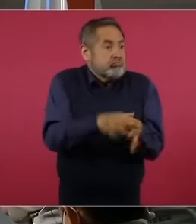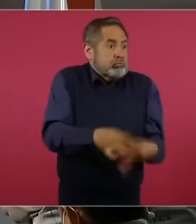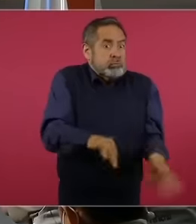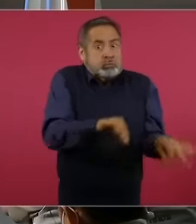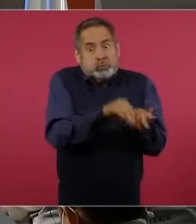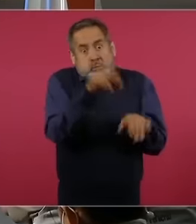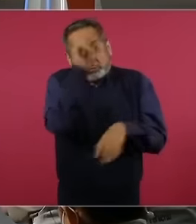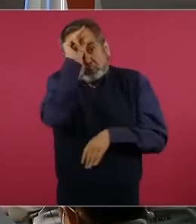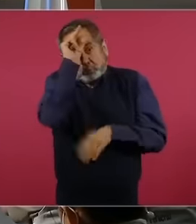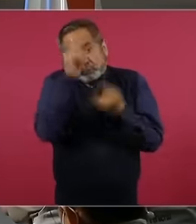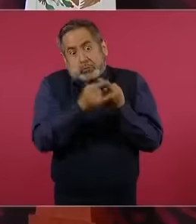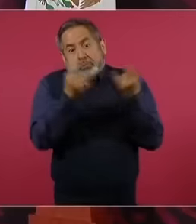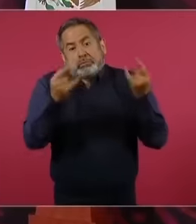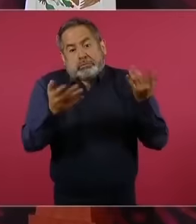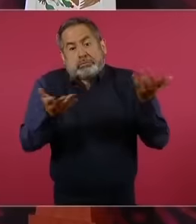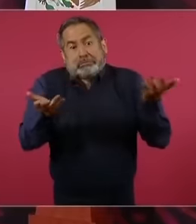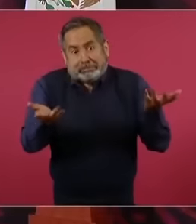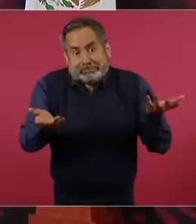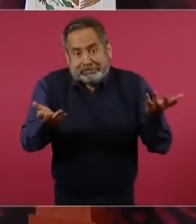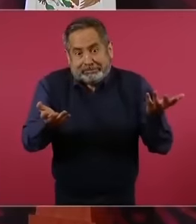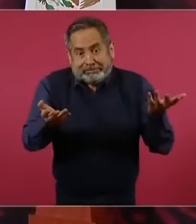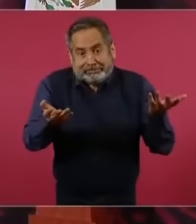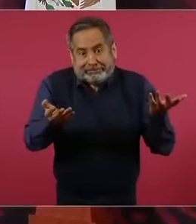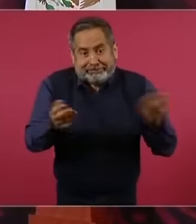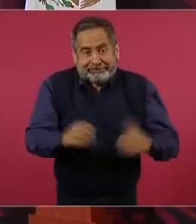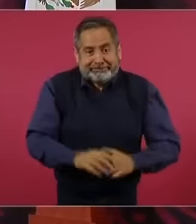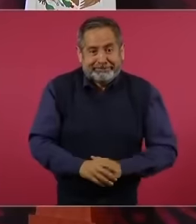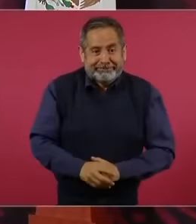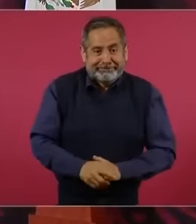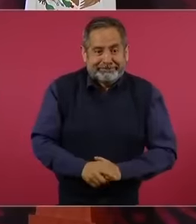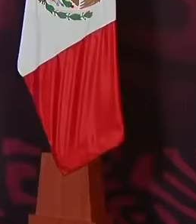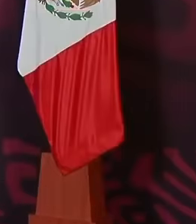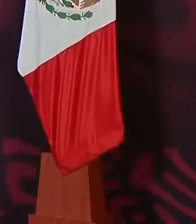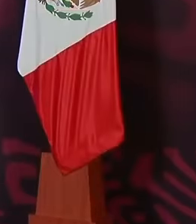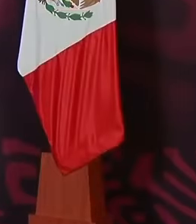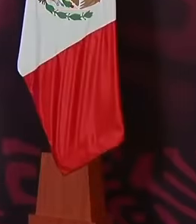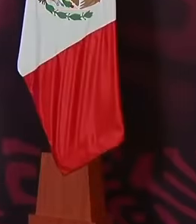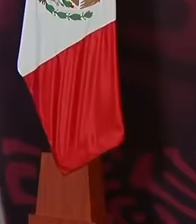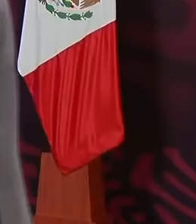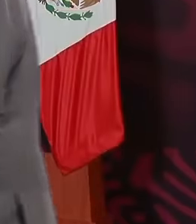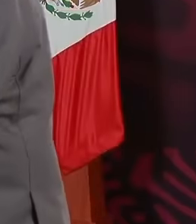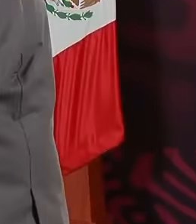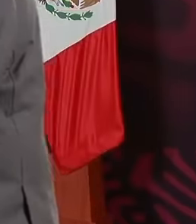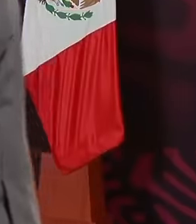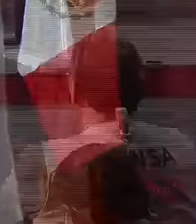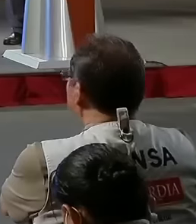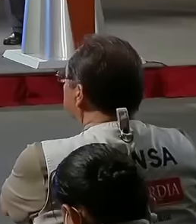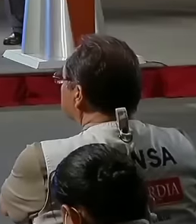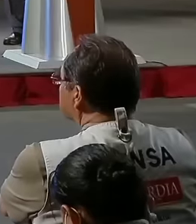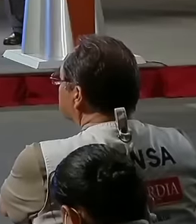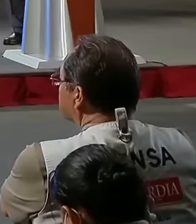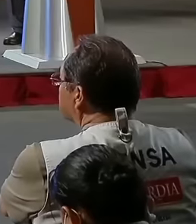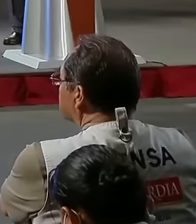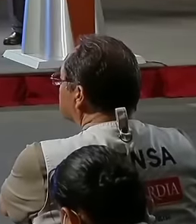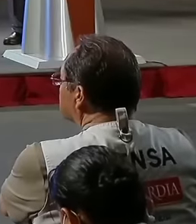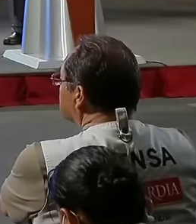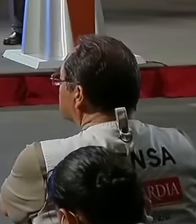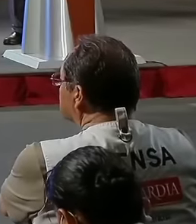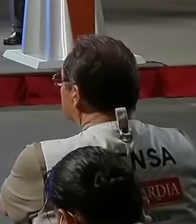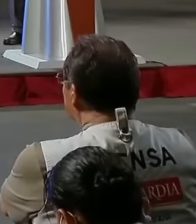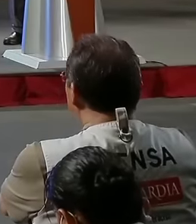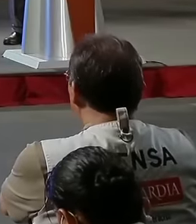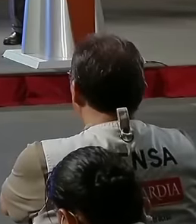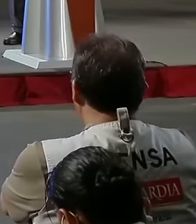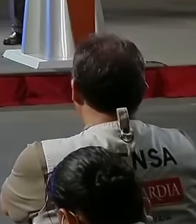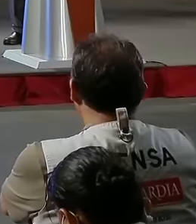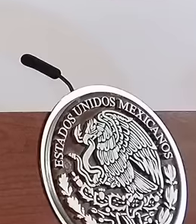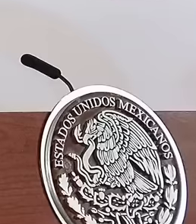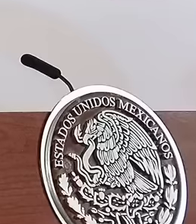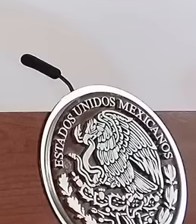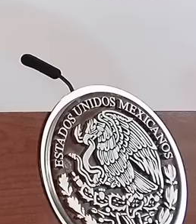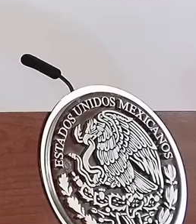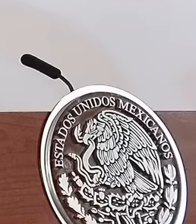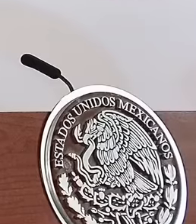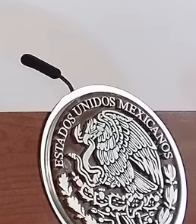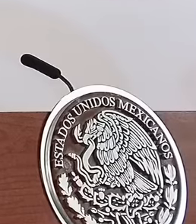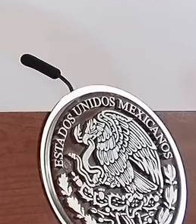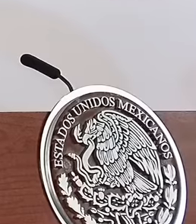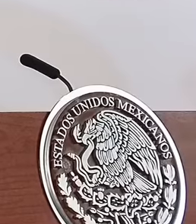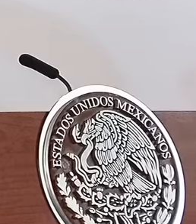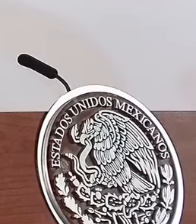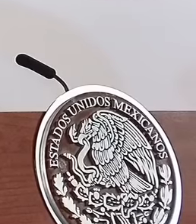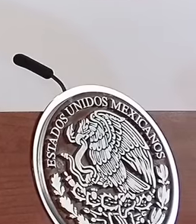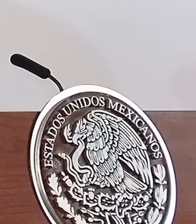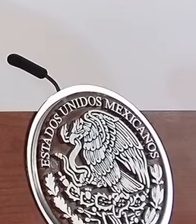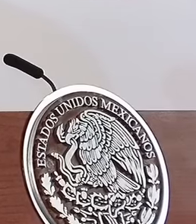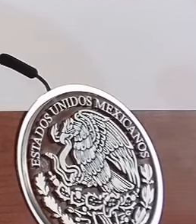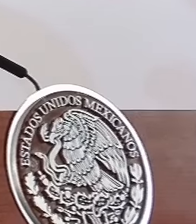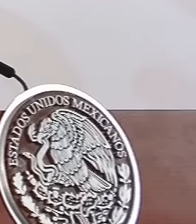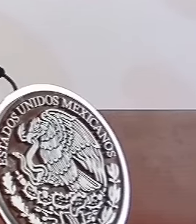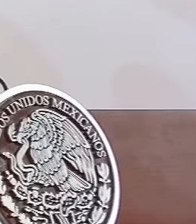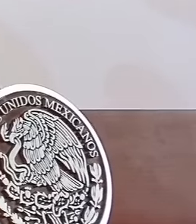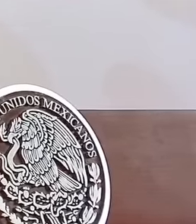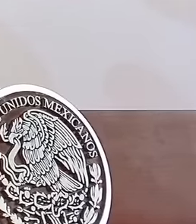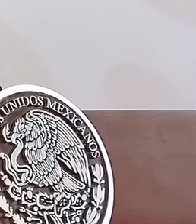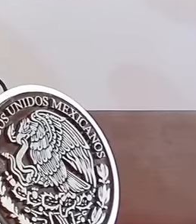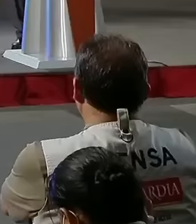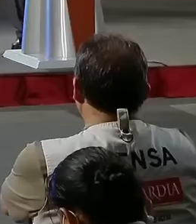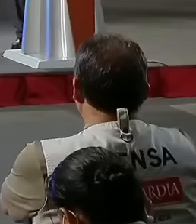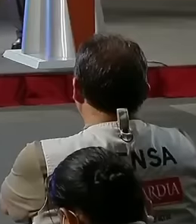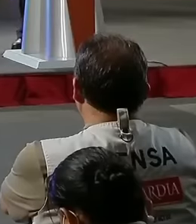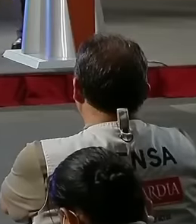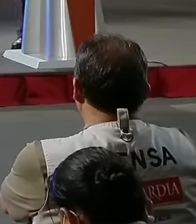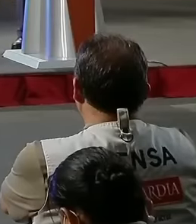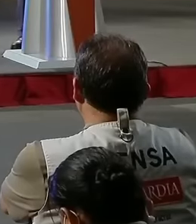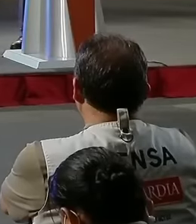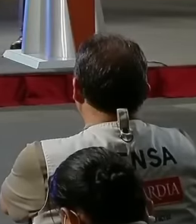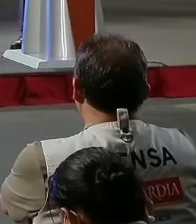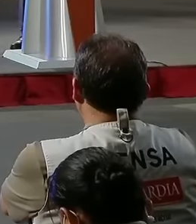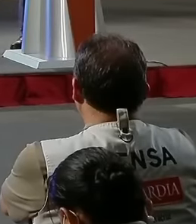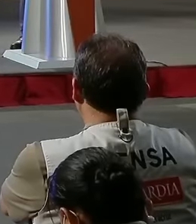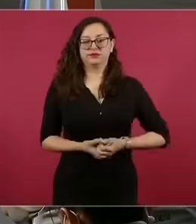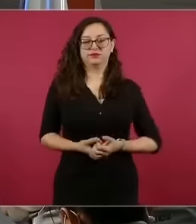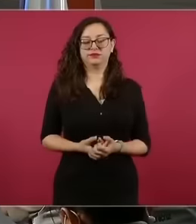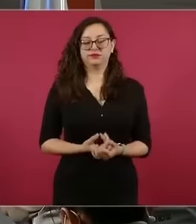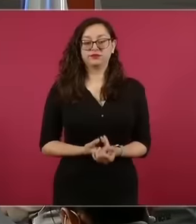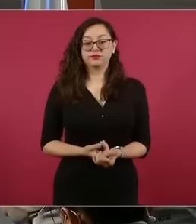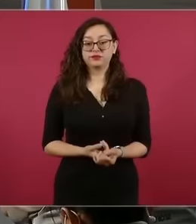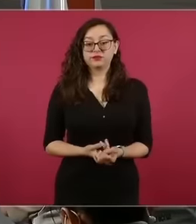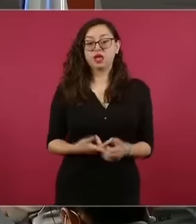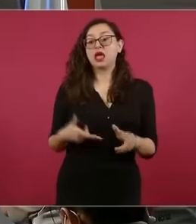history Missing yes Who privatized the passenger trains Cedillo who went to work